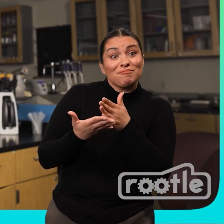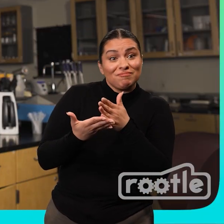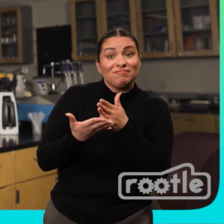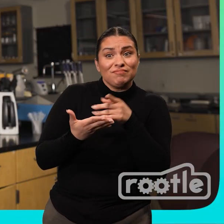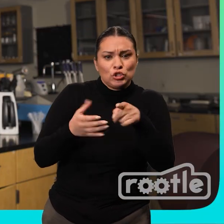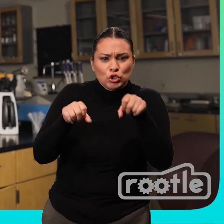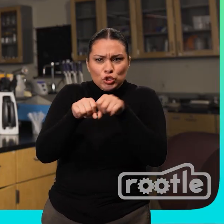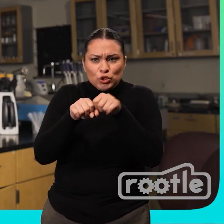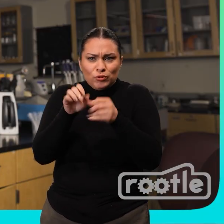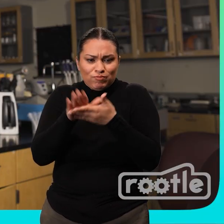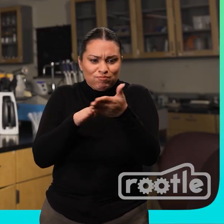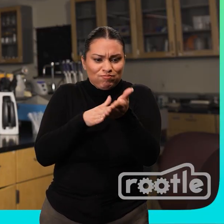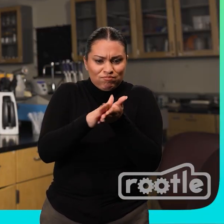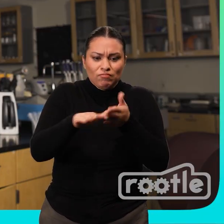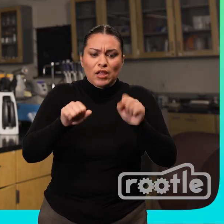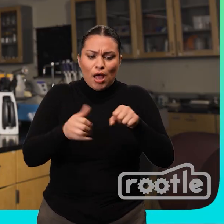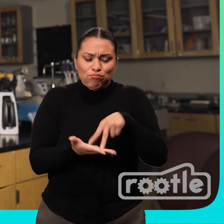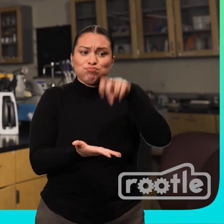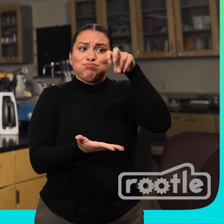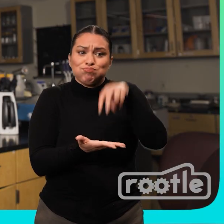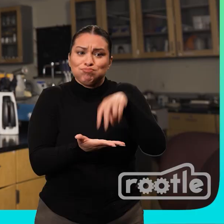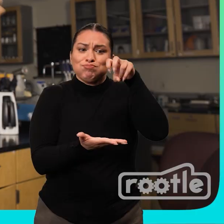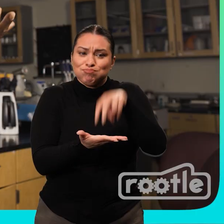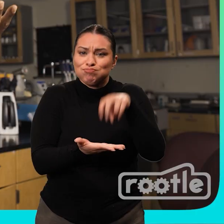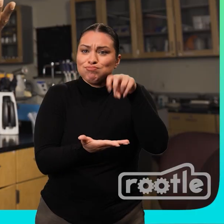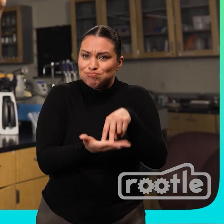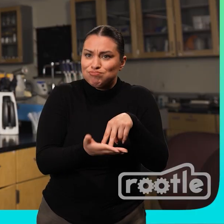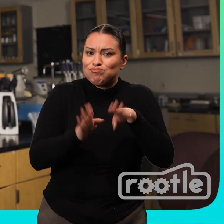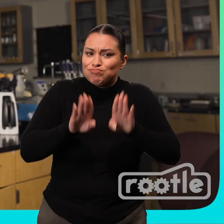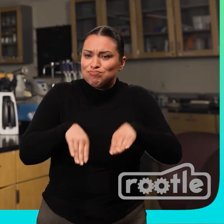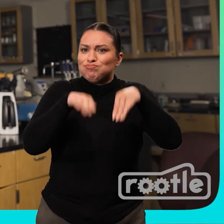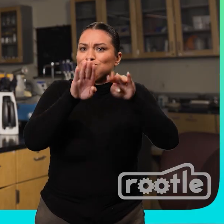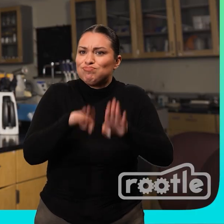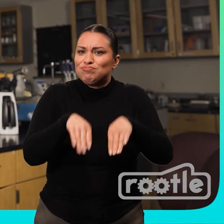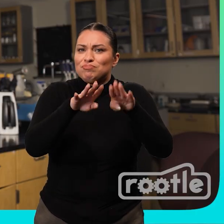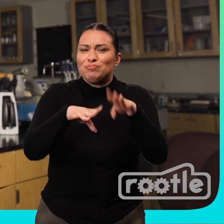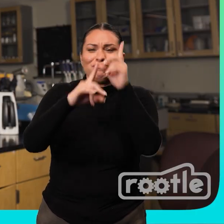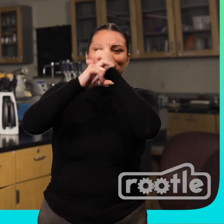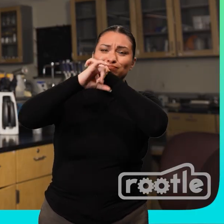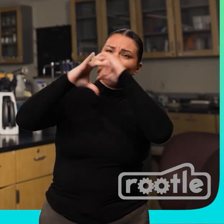that have polymers that give you the ability to bounce. But just think, if all of our shoes